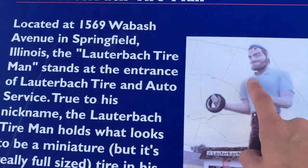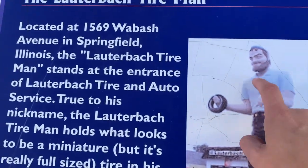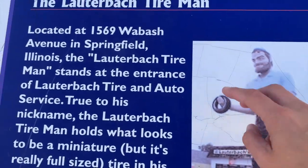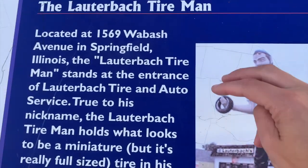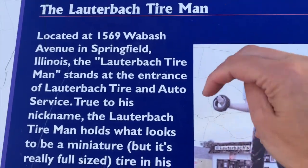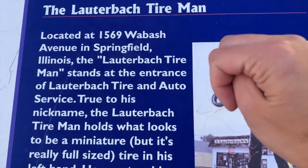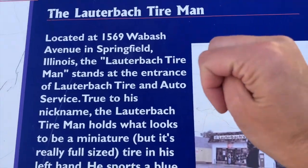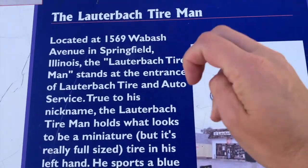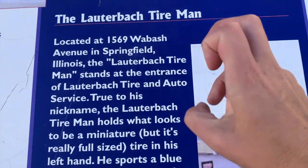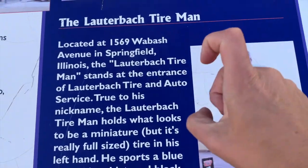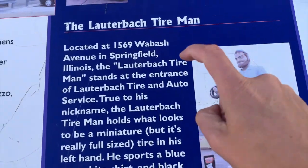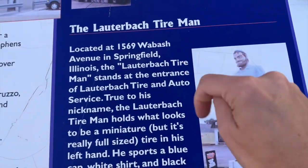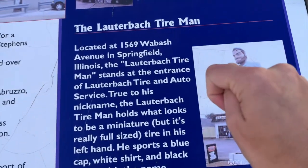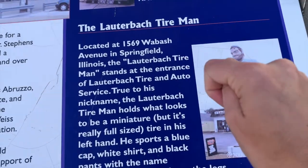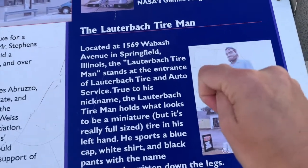This one is the next.